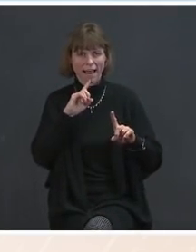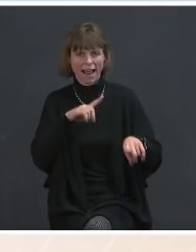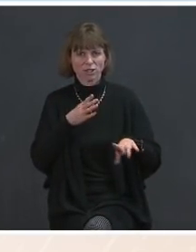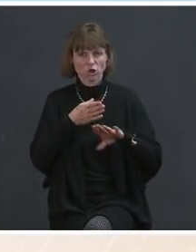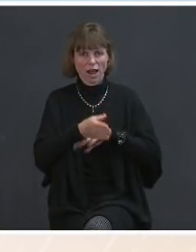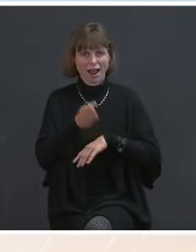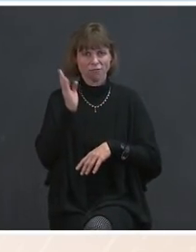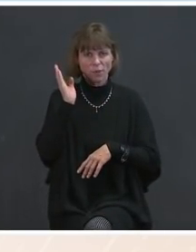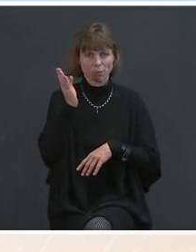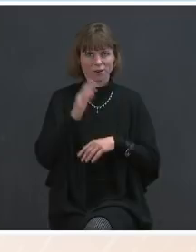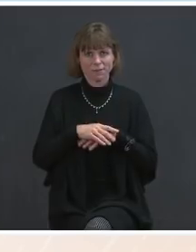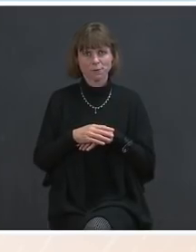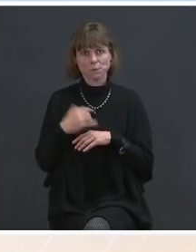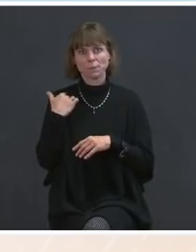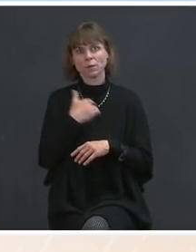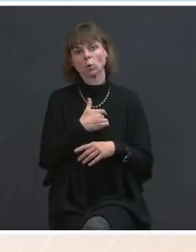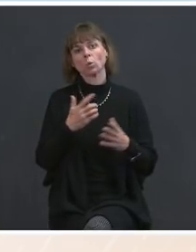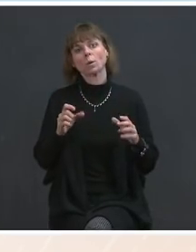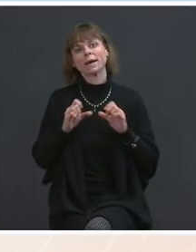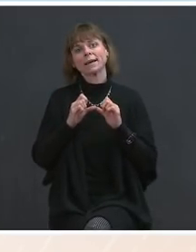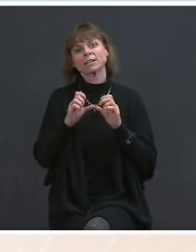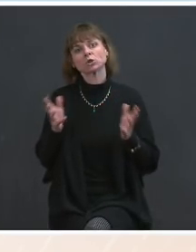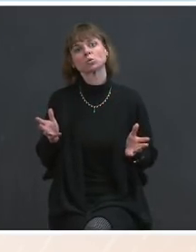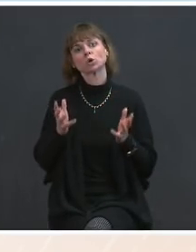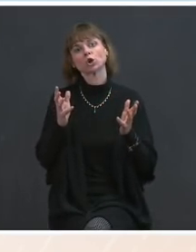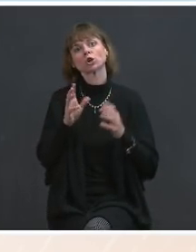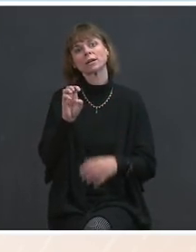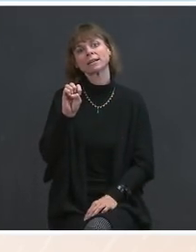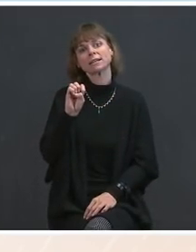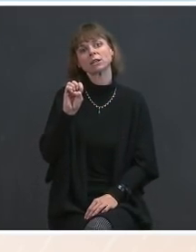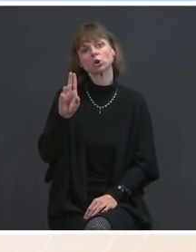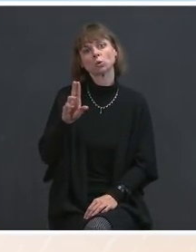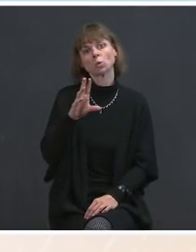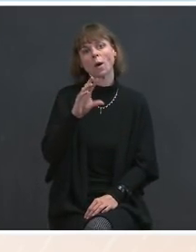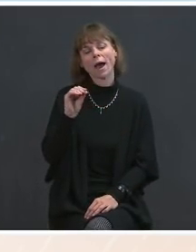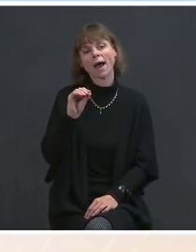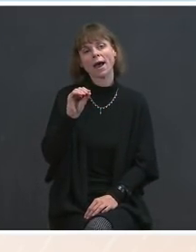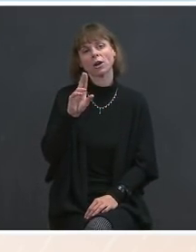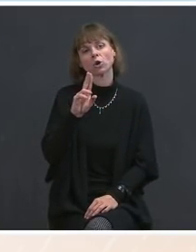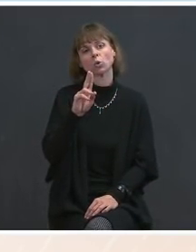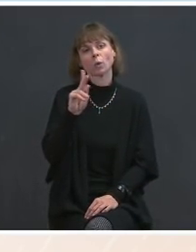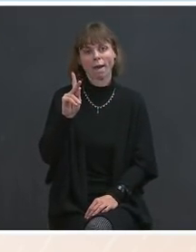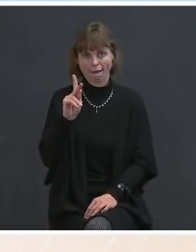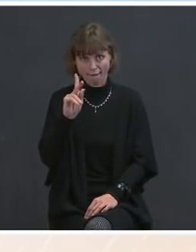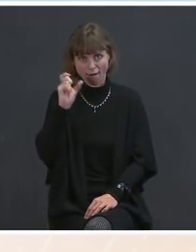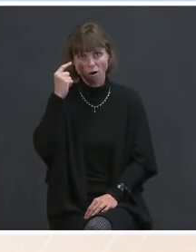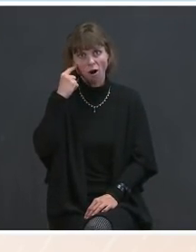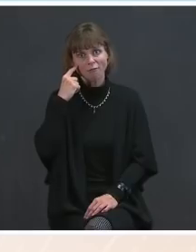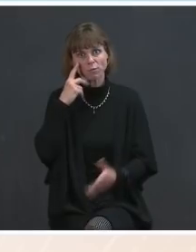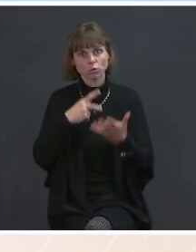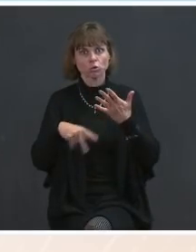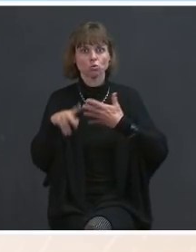We continue to encourage both the European Union and the UK government to prioritize pragmatic solutions